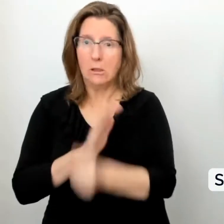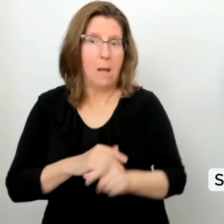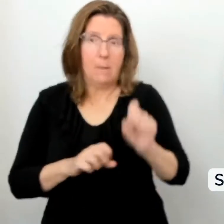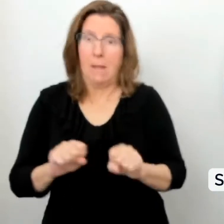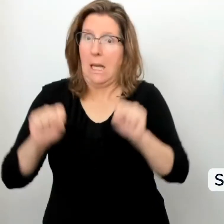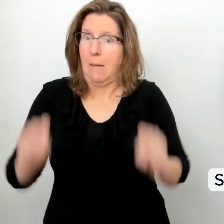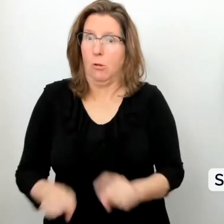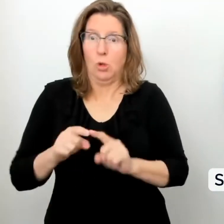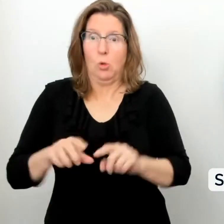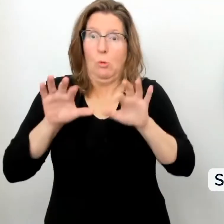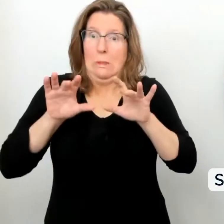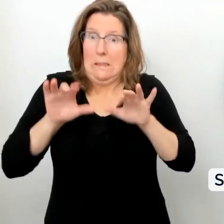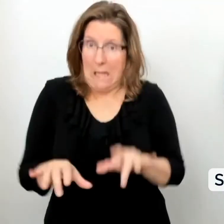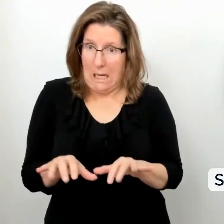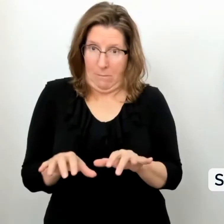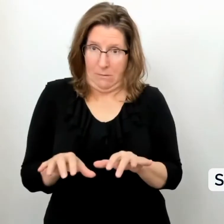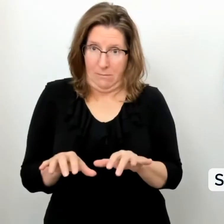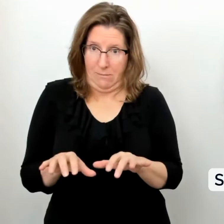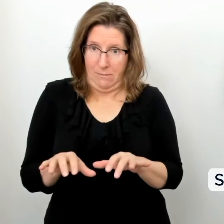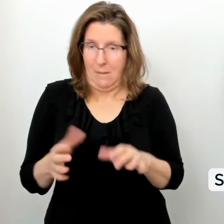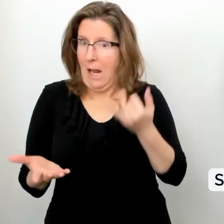There may be other reasons students can't physically type.